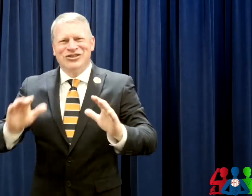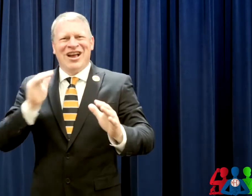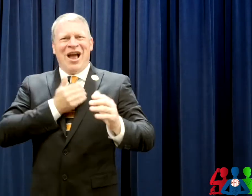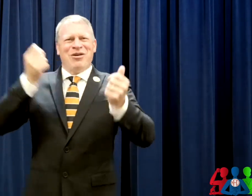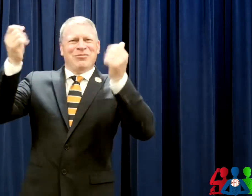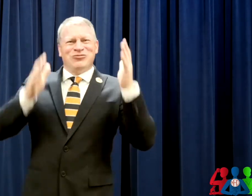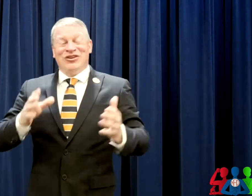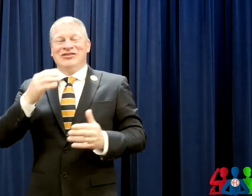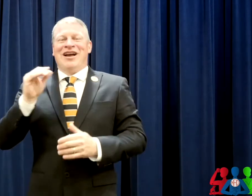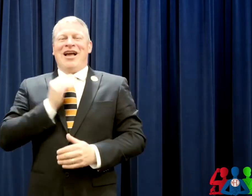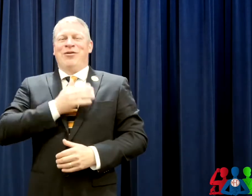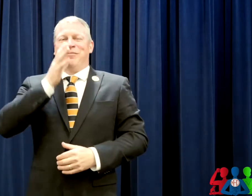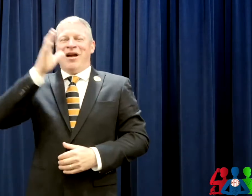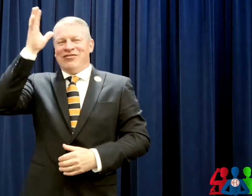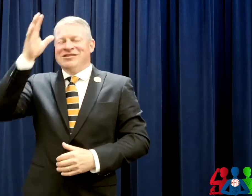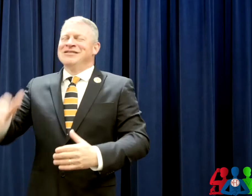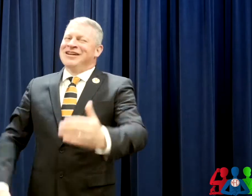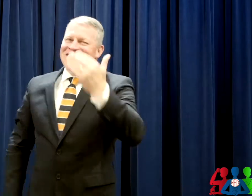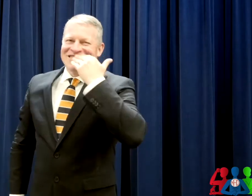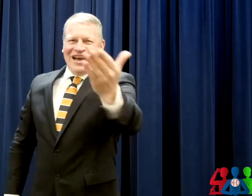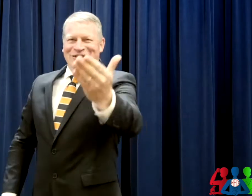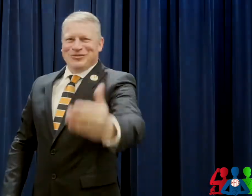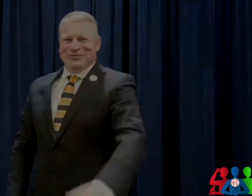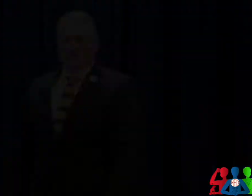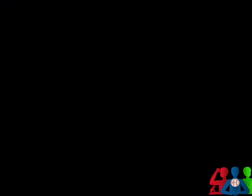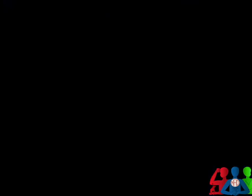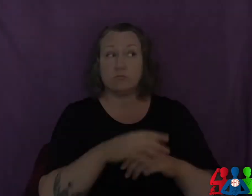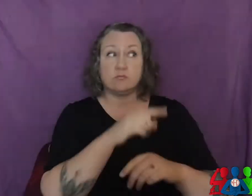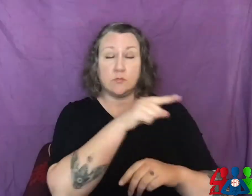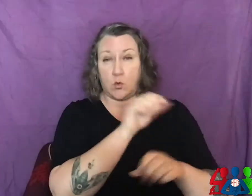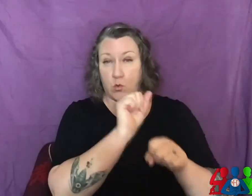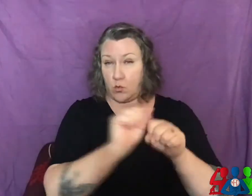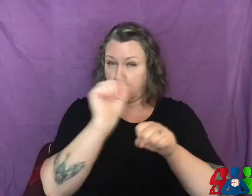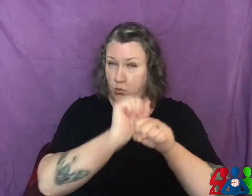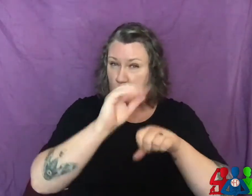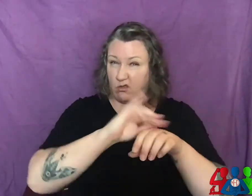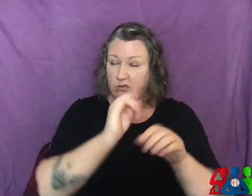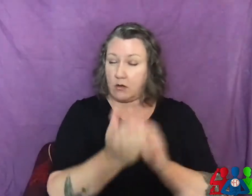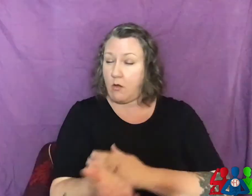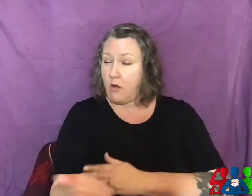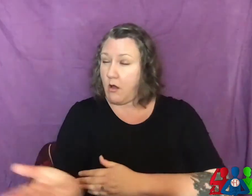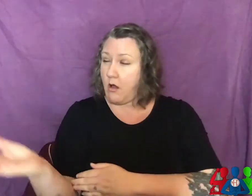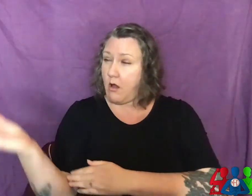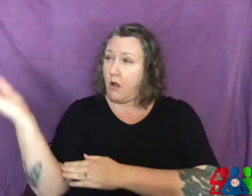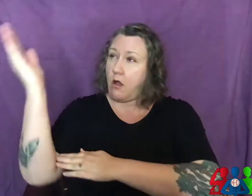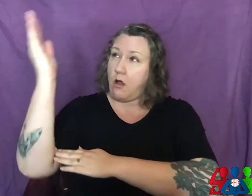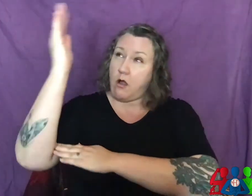has done that for our instructors, administrators, and parents. Thank you.